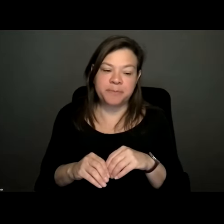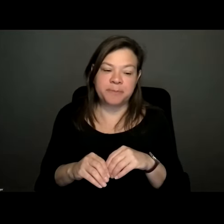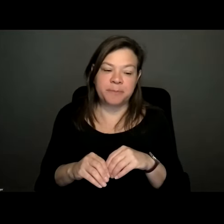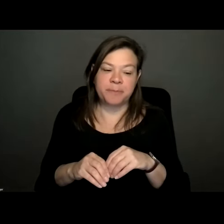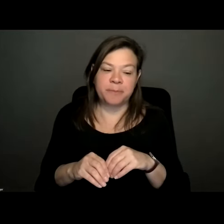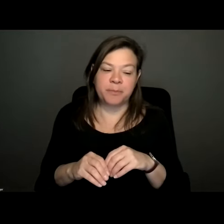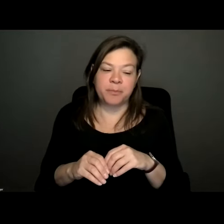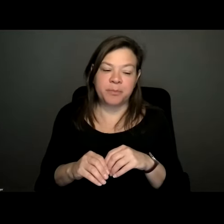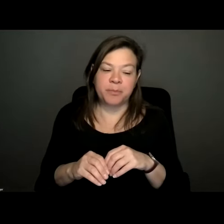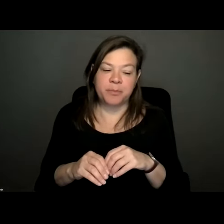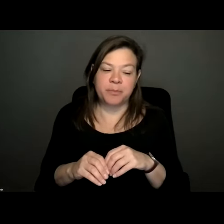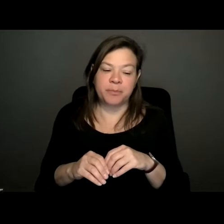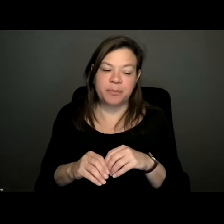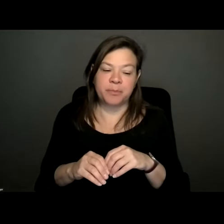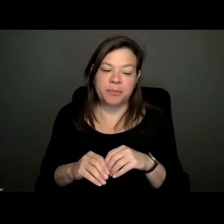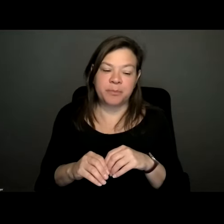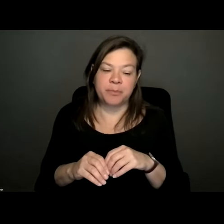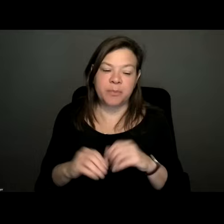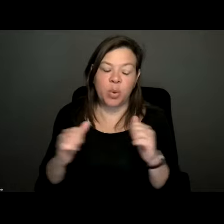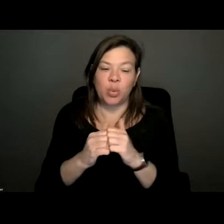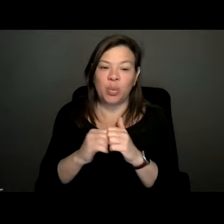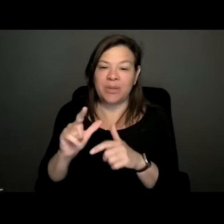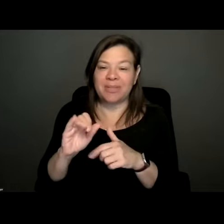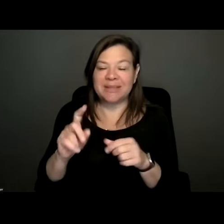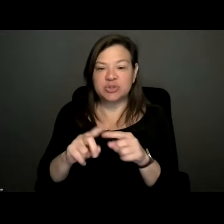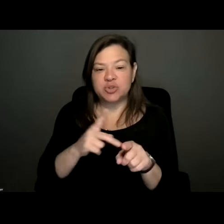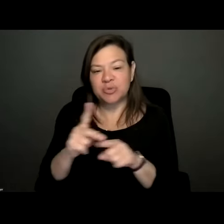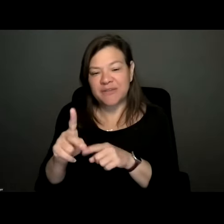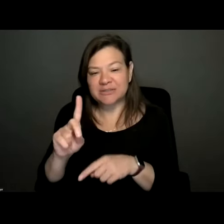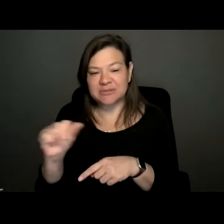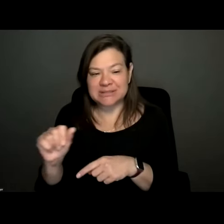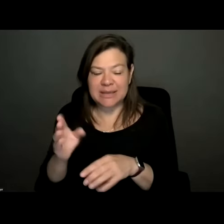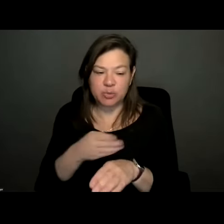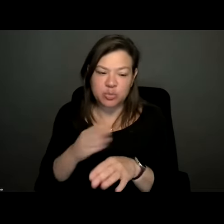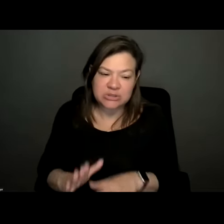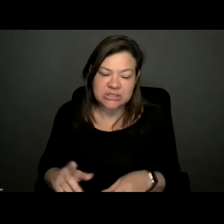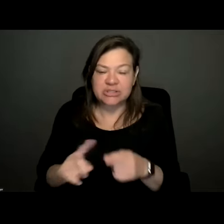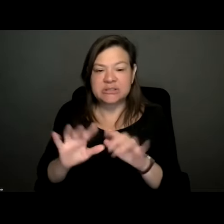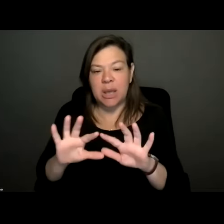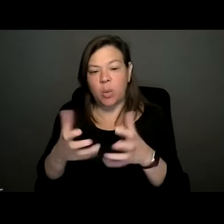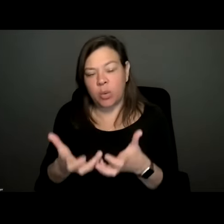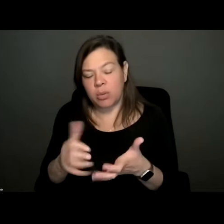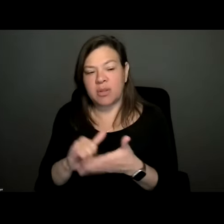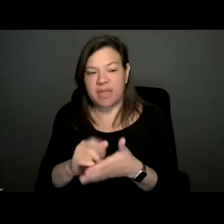to professional disabled musicians and organizations that are really working